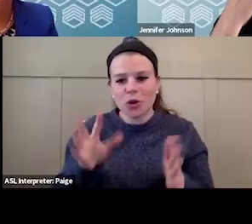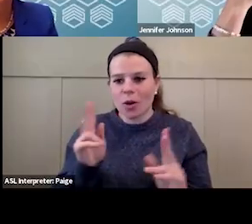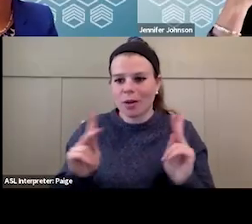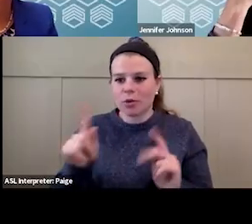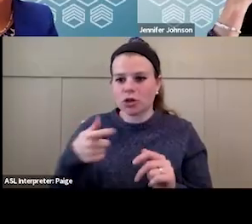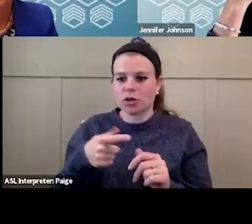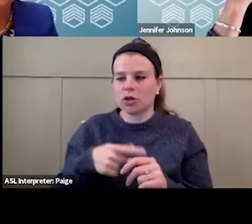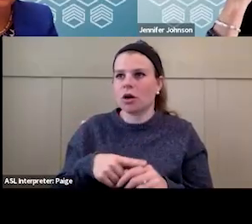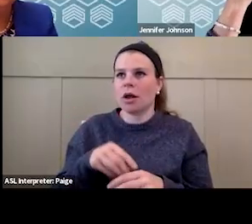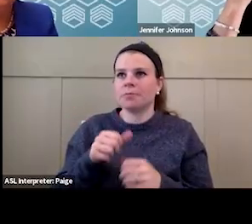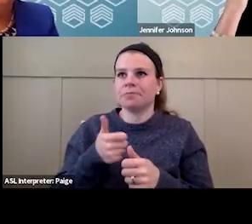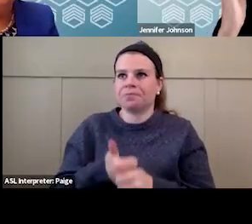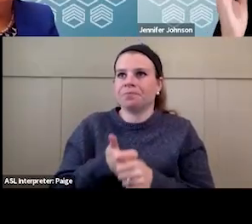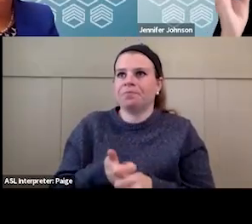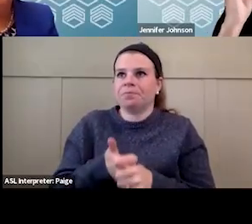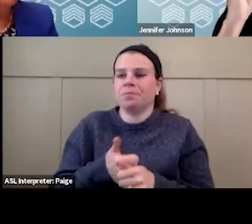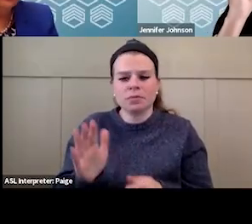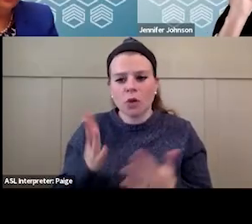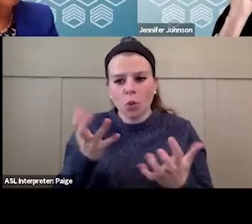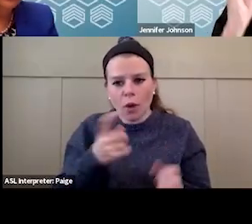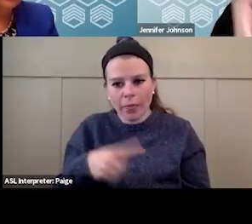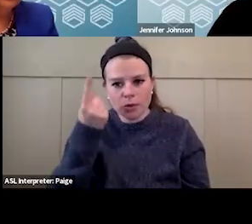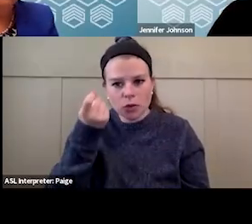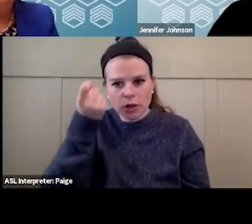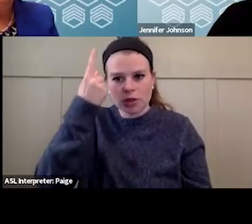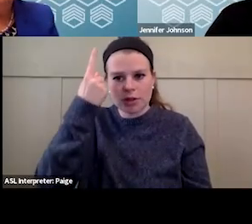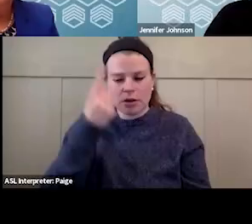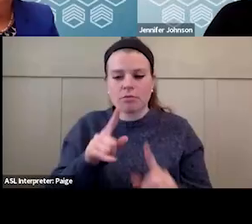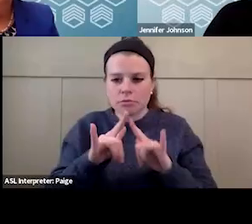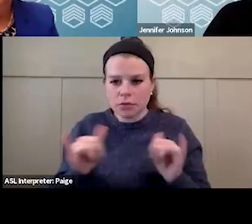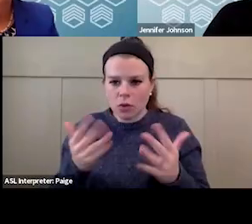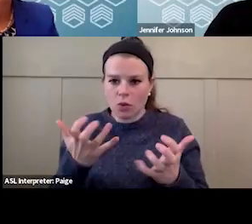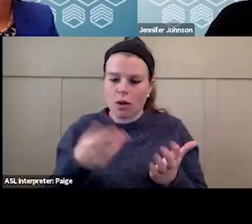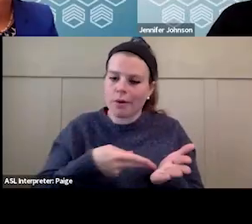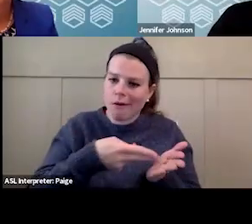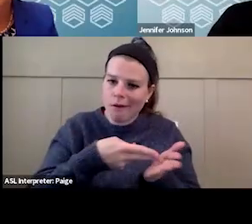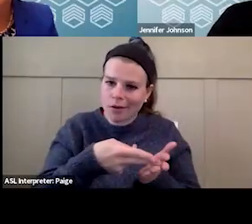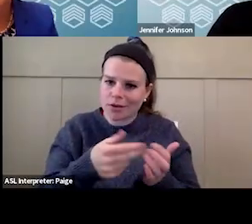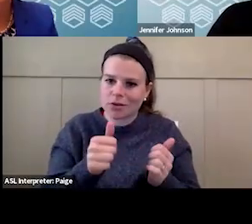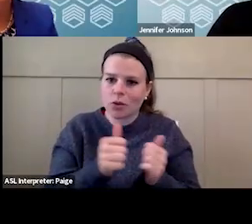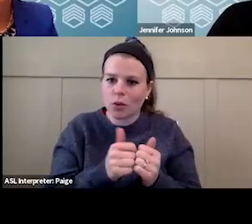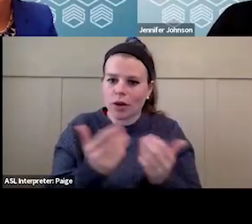We want them to understand, and we wanna be honest, uh, with what we expect them